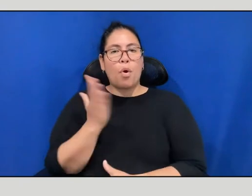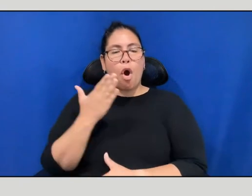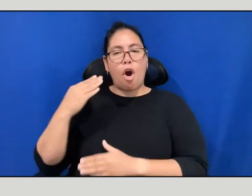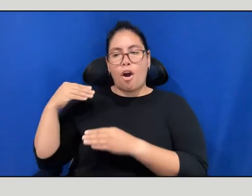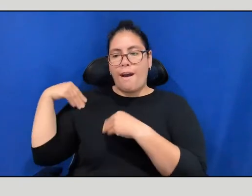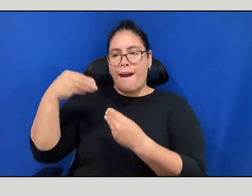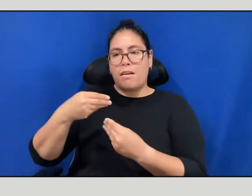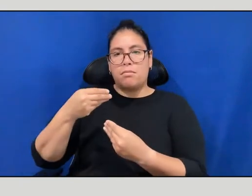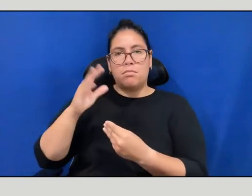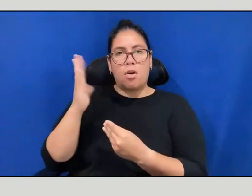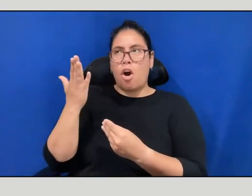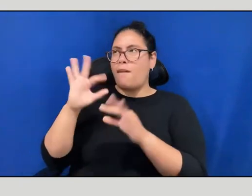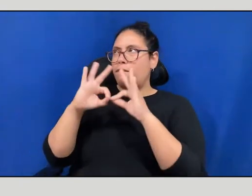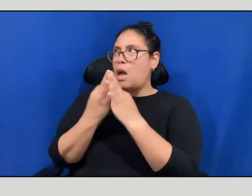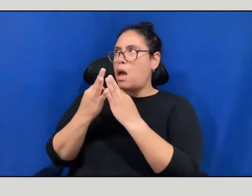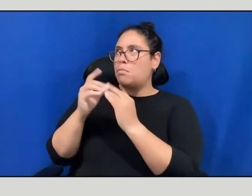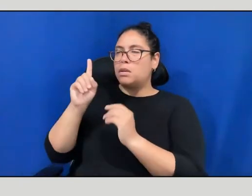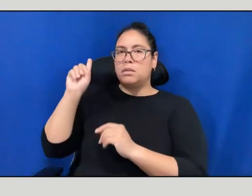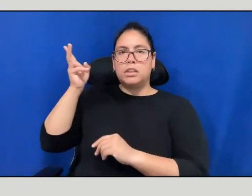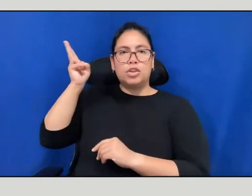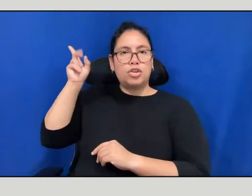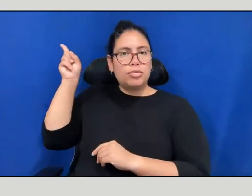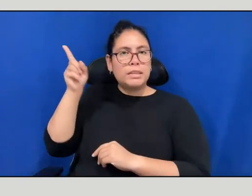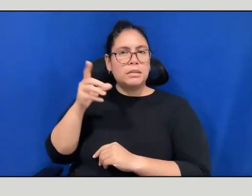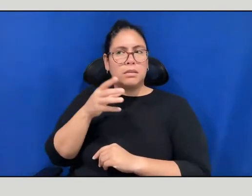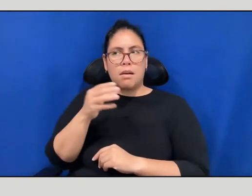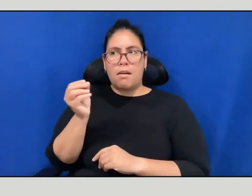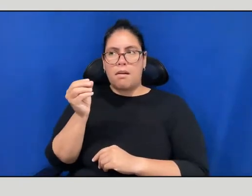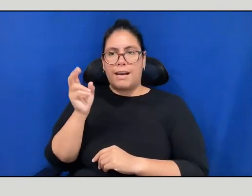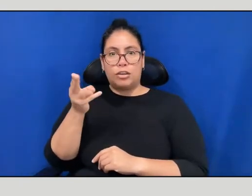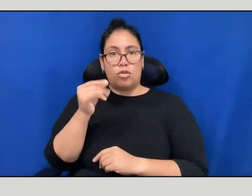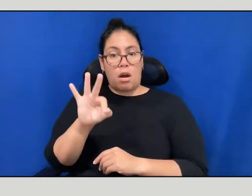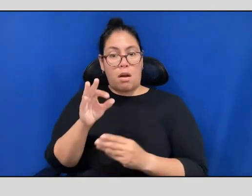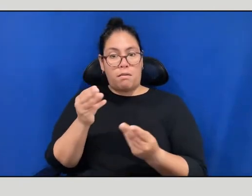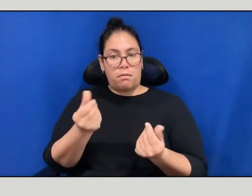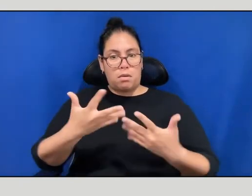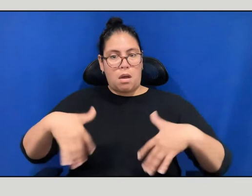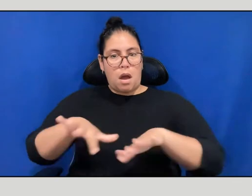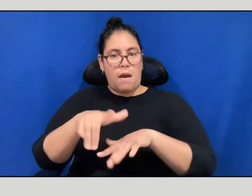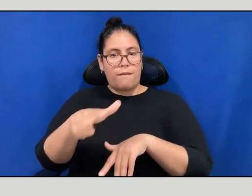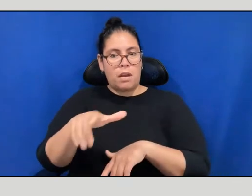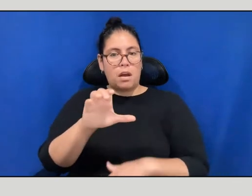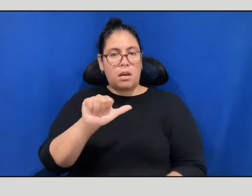It connected with the history of the Caribbean, but I try to do it in a very different way